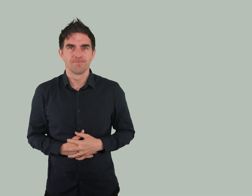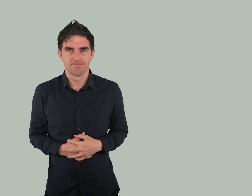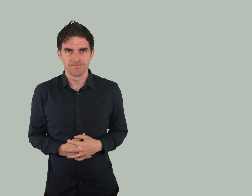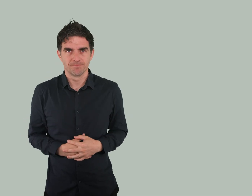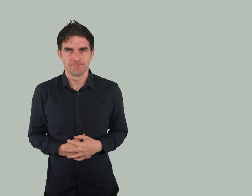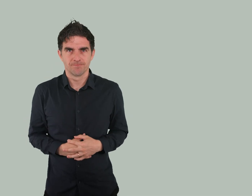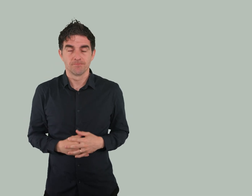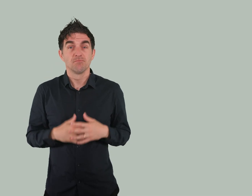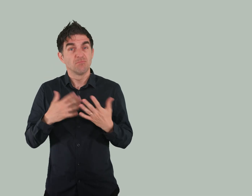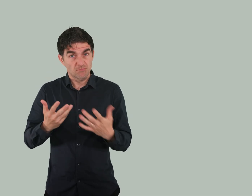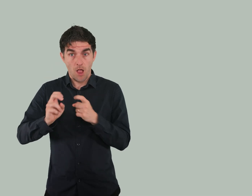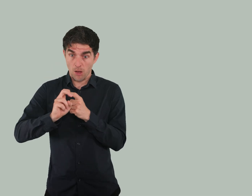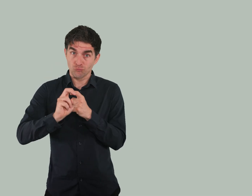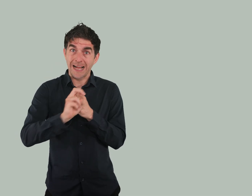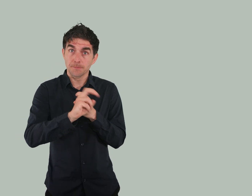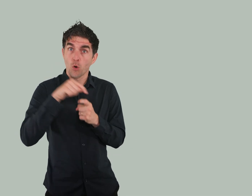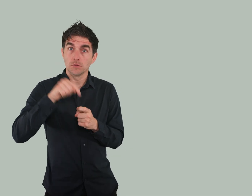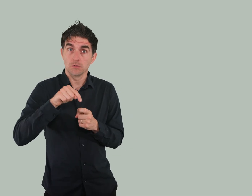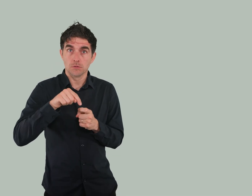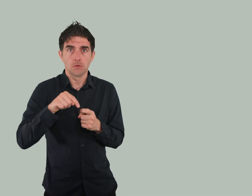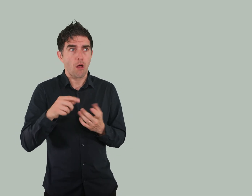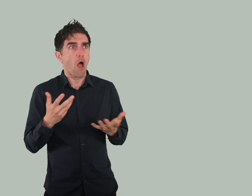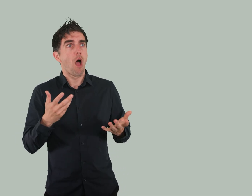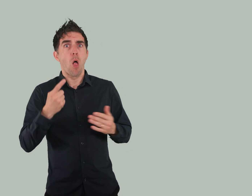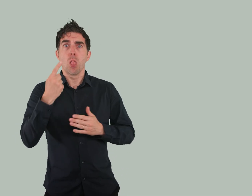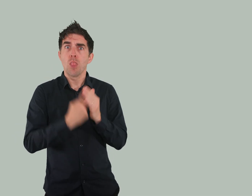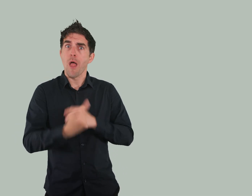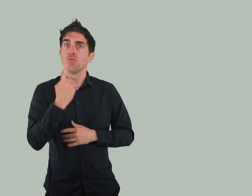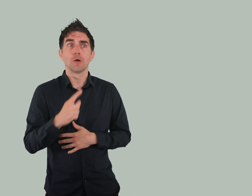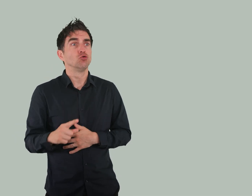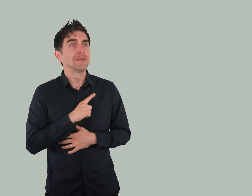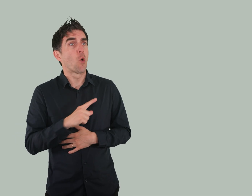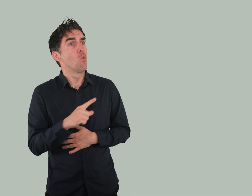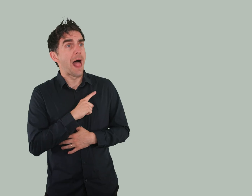Transport is obviously not the only reason;